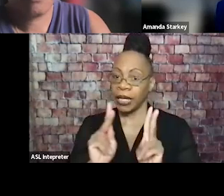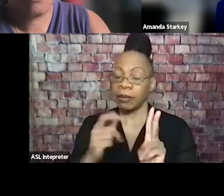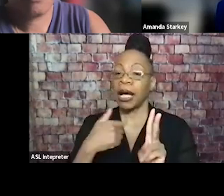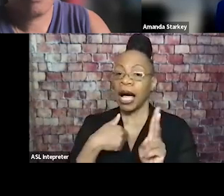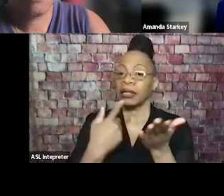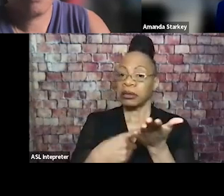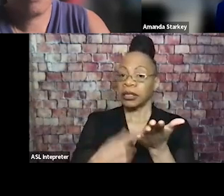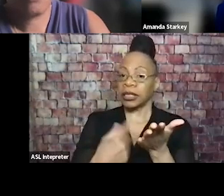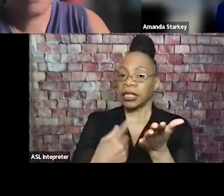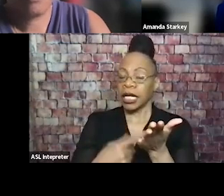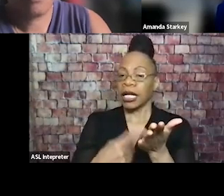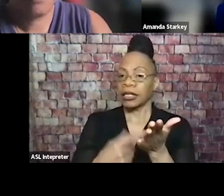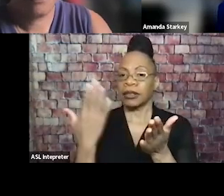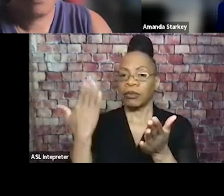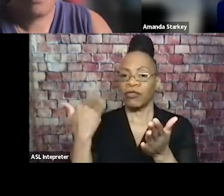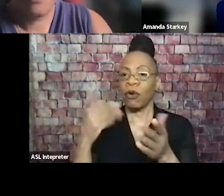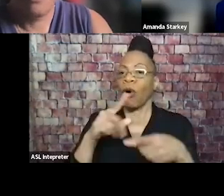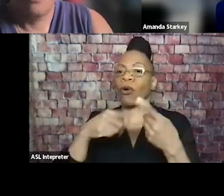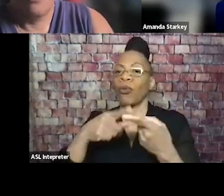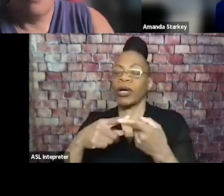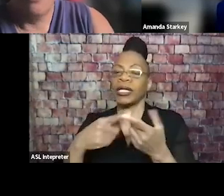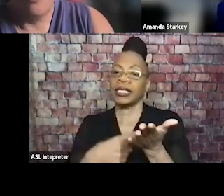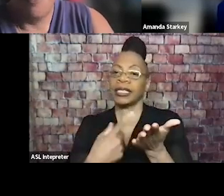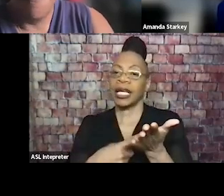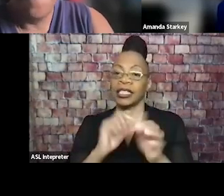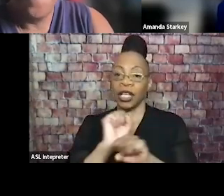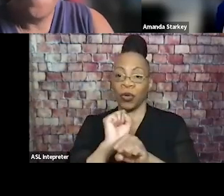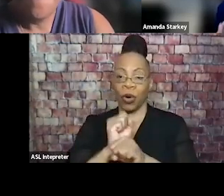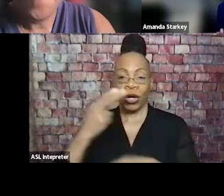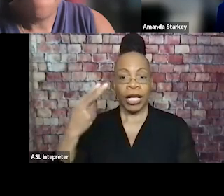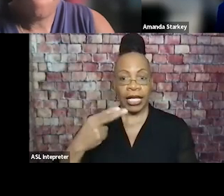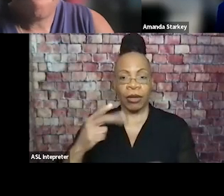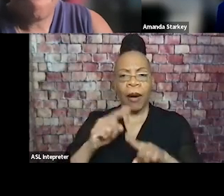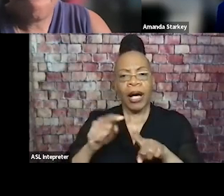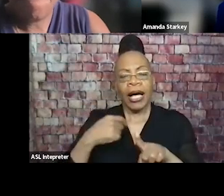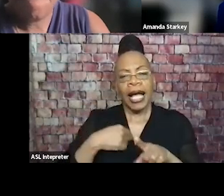when I was talking about work history, but I try to keep the perspective